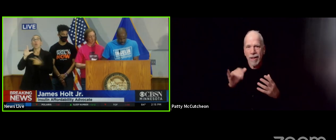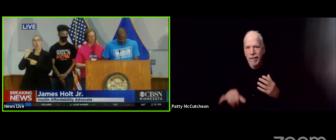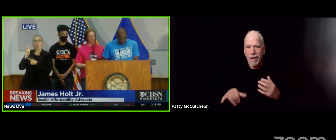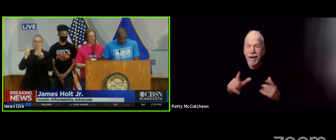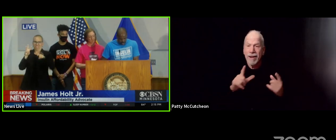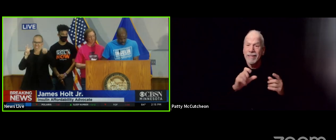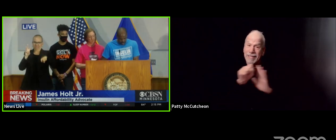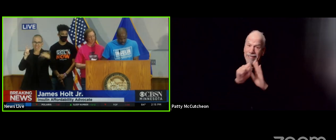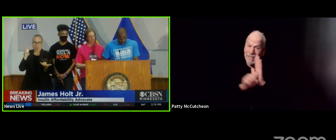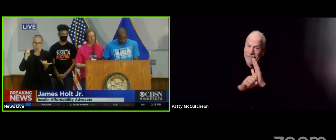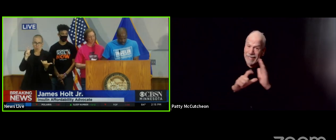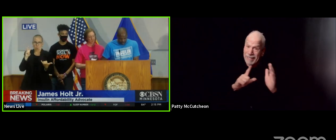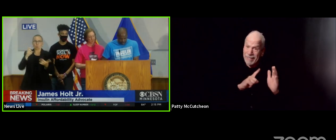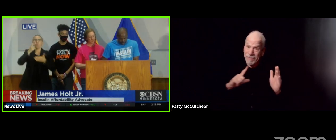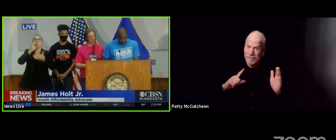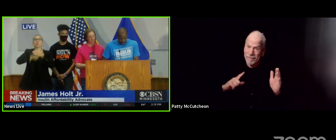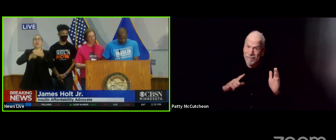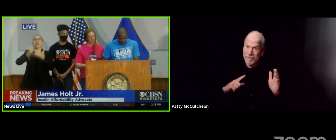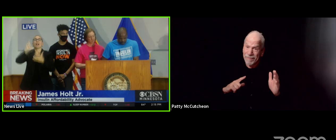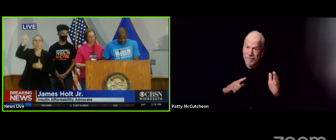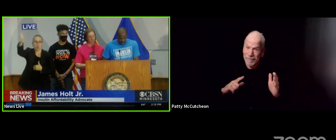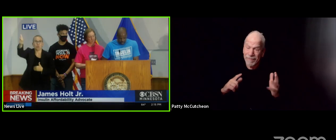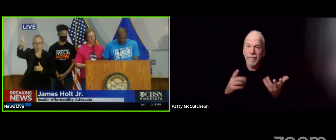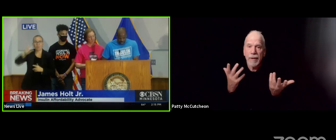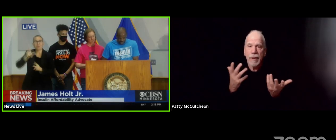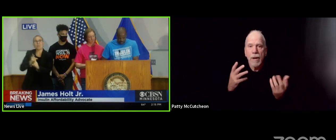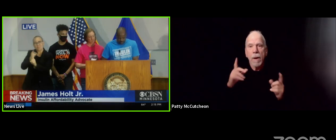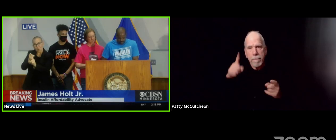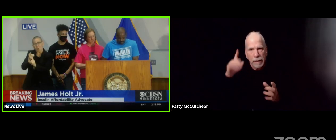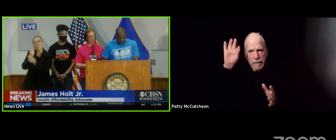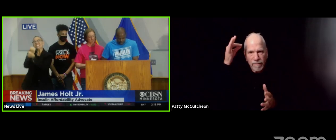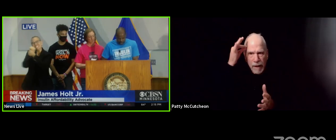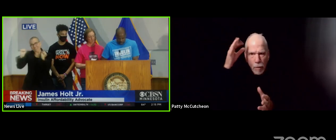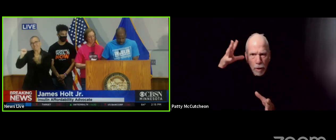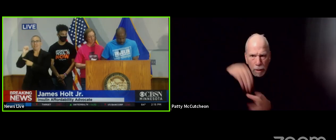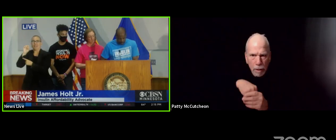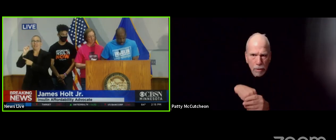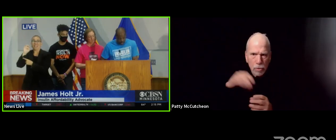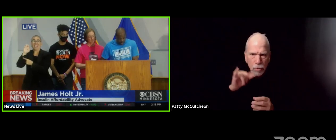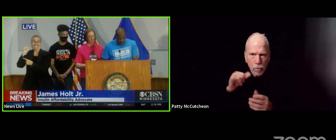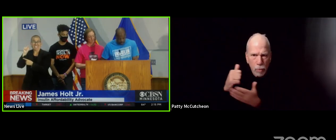CREATED TO SAVE LIVES IN MINNESOTA. WE WANT TO -- WE ARE THANKFUL